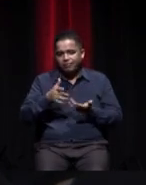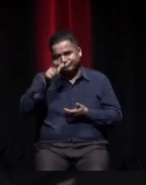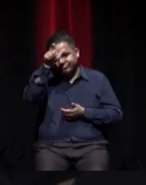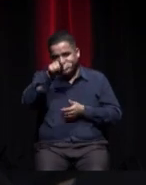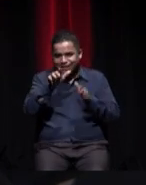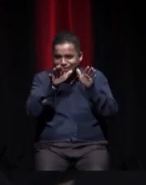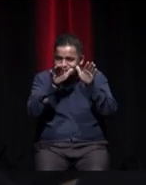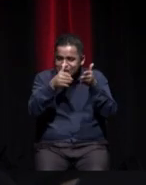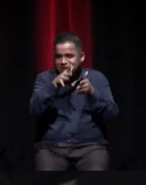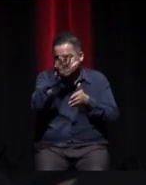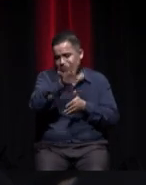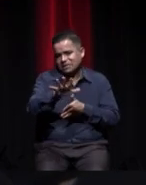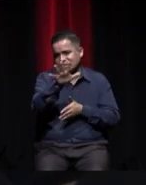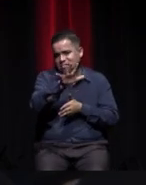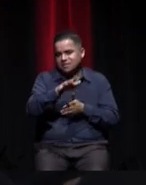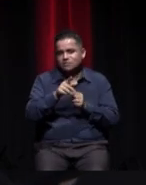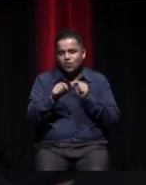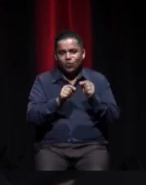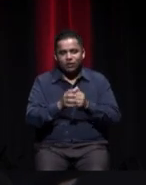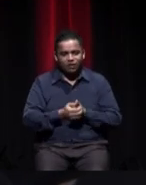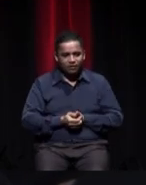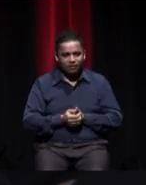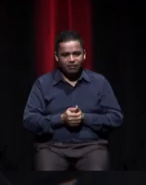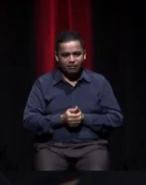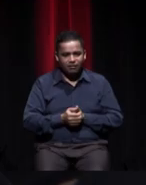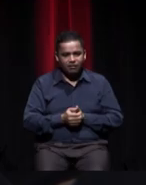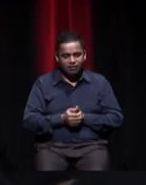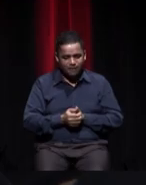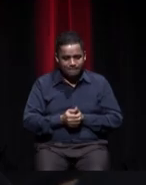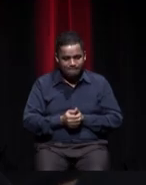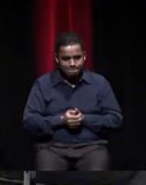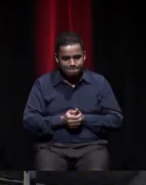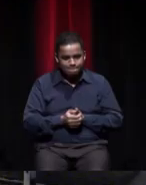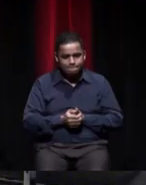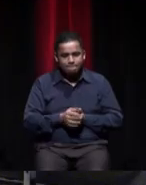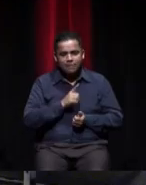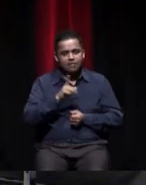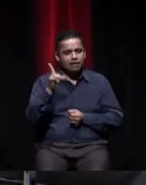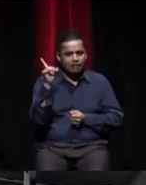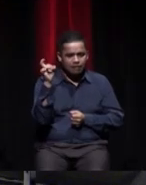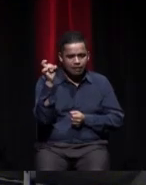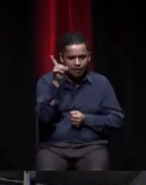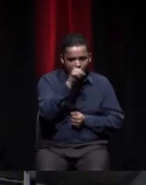Which is restoring me the difficulty of closing my own identity.